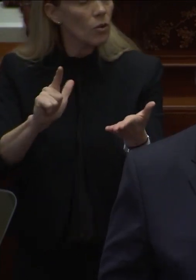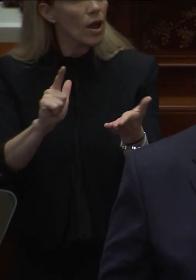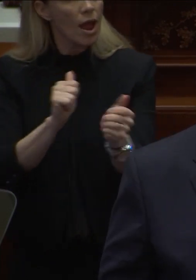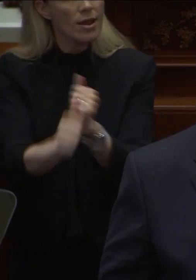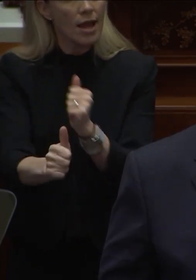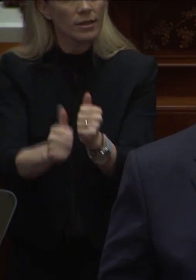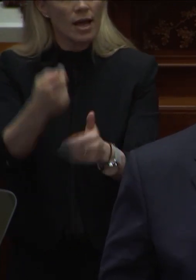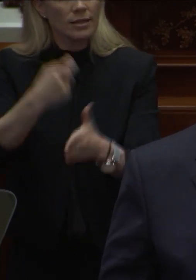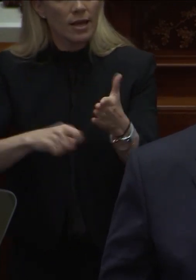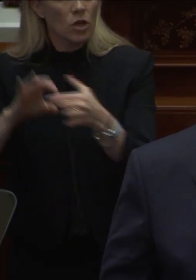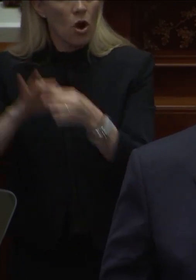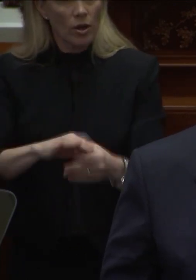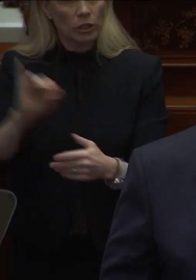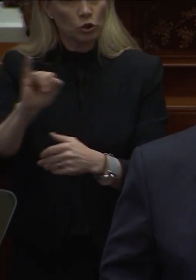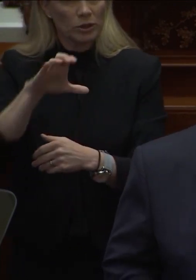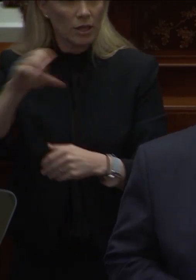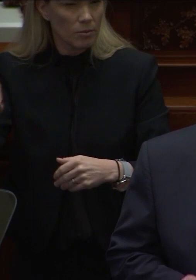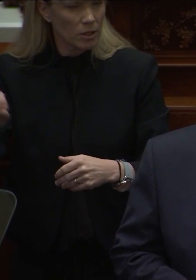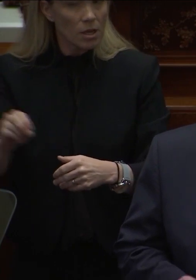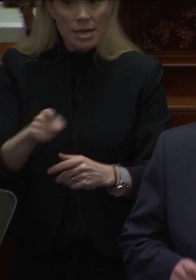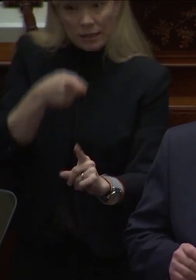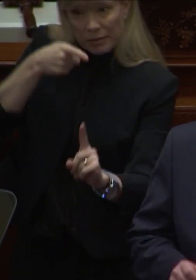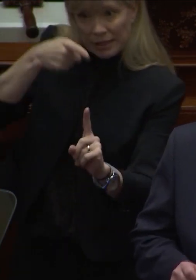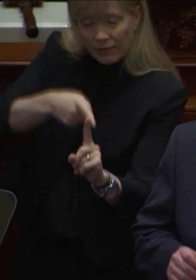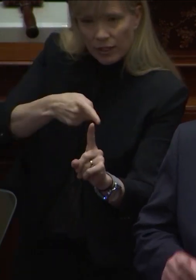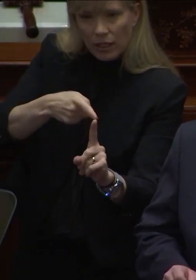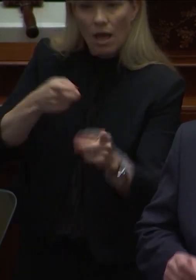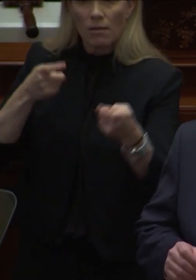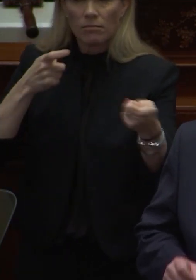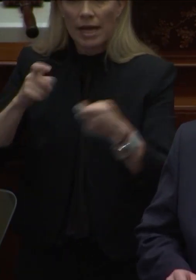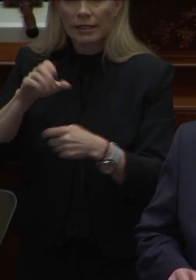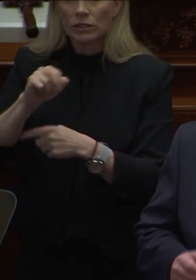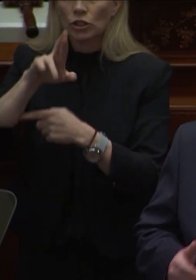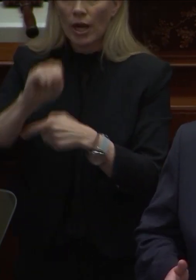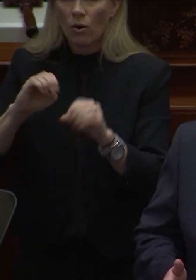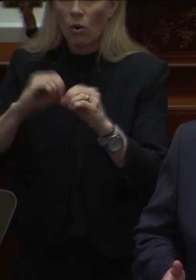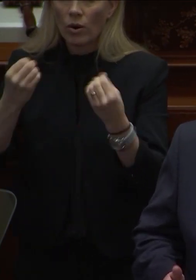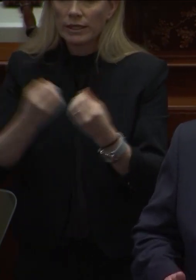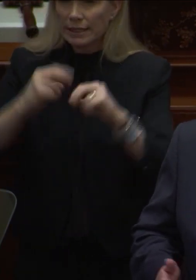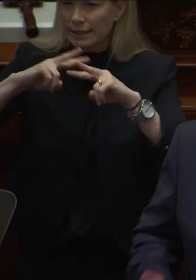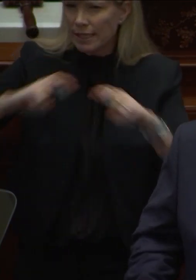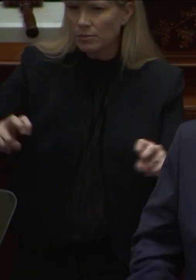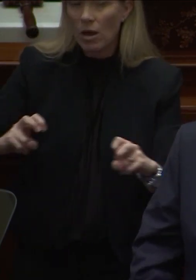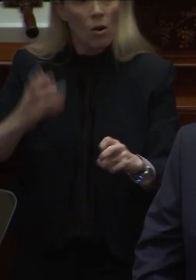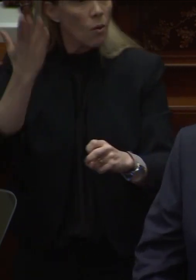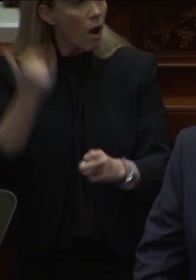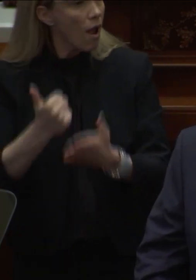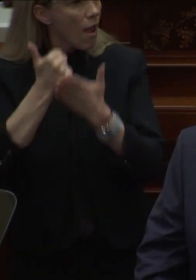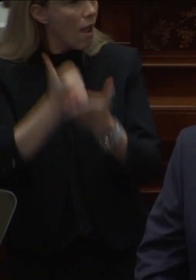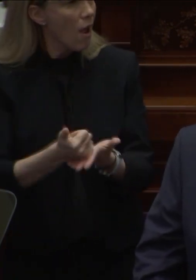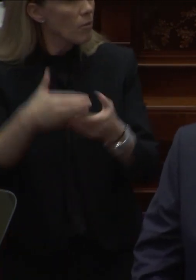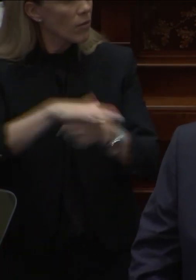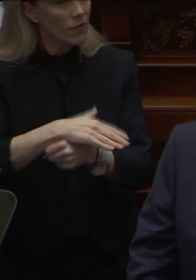FEES AND TAXES IN FY2020. I AM ALSO PROPOSING ILLINOIS ENACT A TAX ON INSURANCE COMPANIES, SPECIFICALLY A MANAGED CARE ORGANIZATION